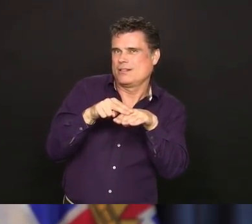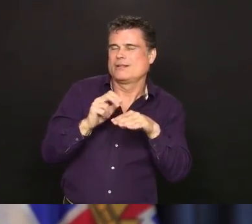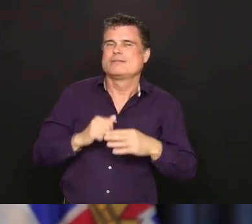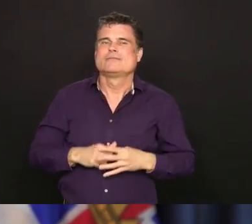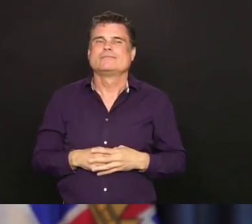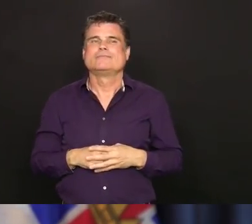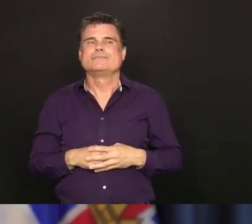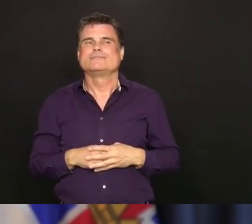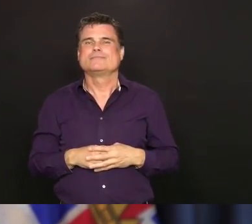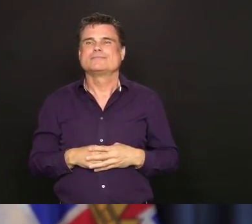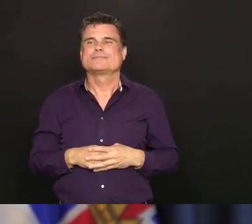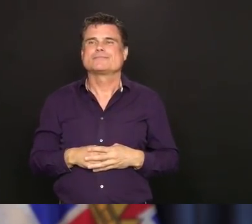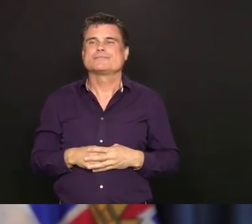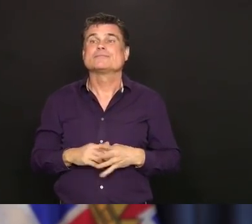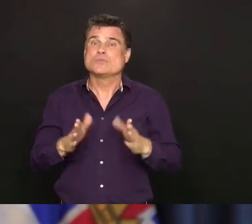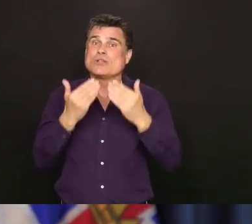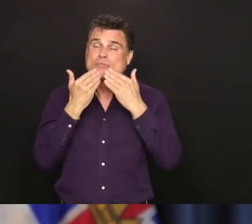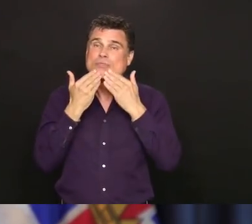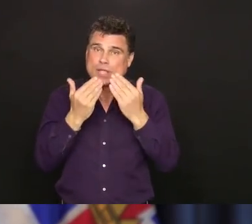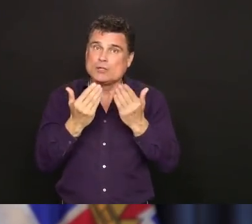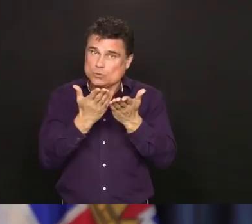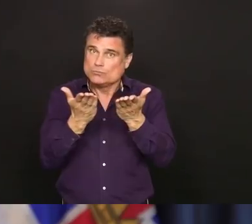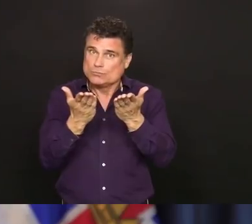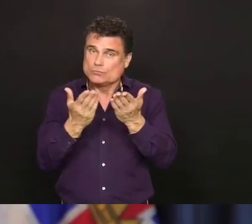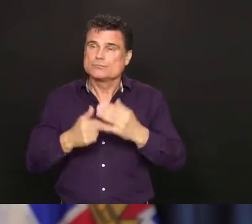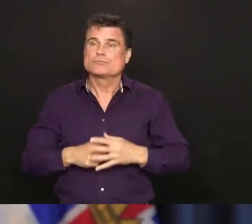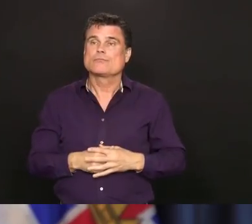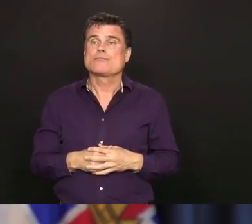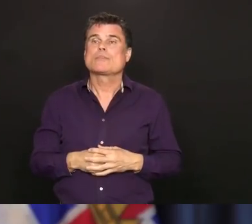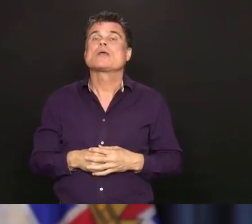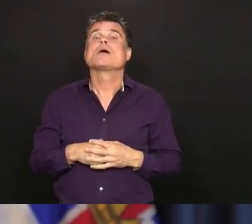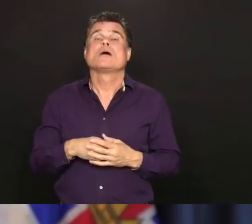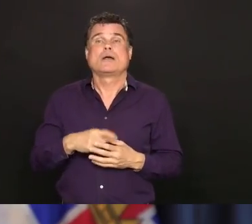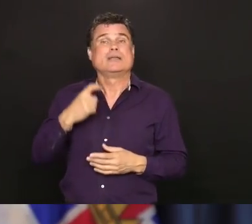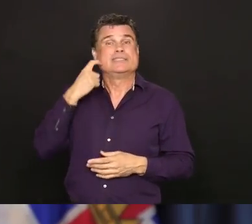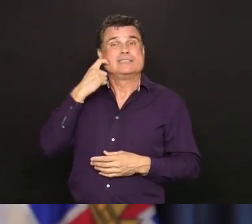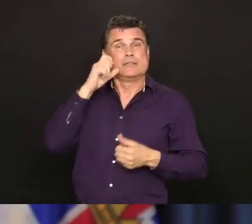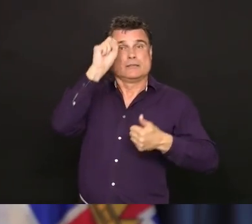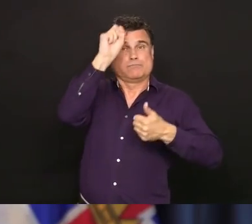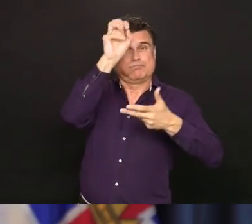and say just a few words in French and then we'll be happy to take your questions.